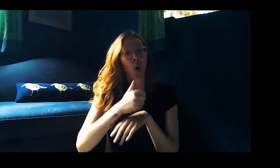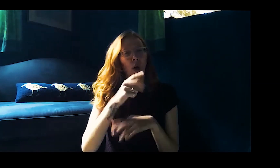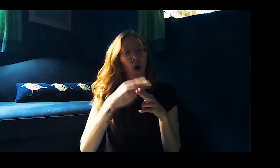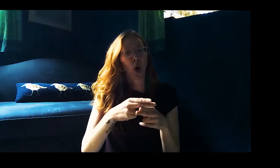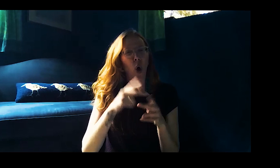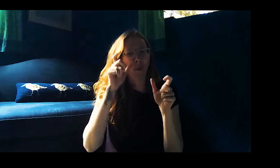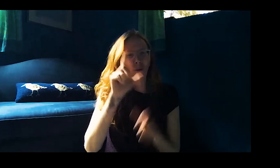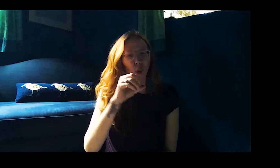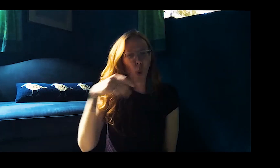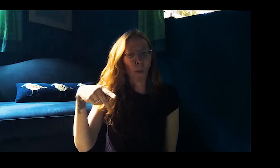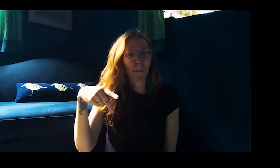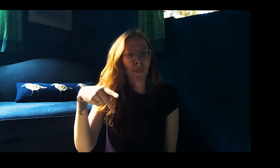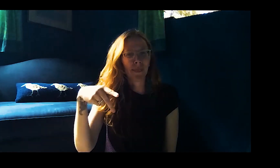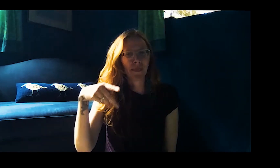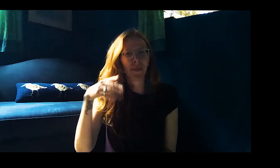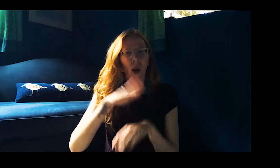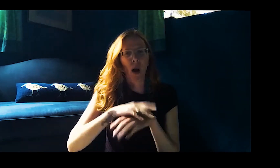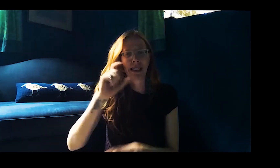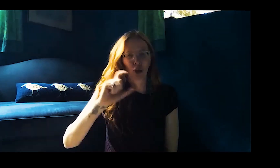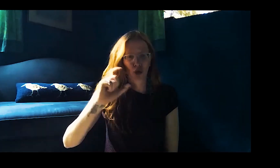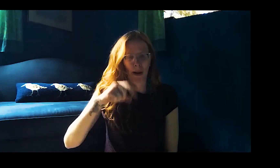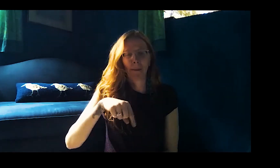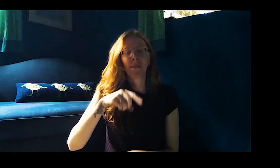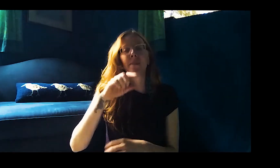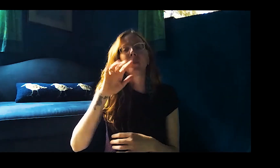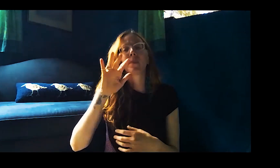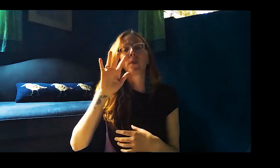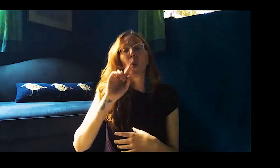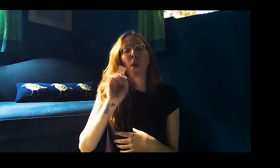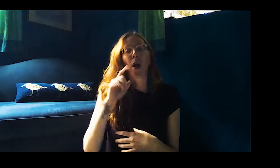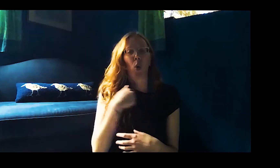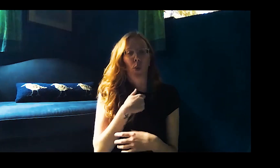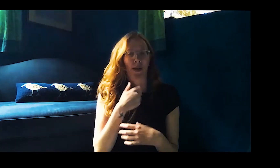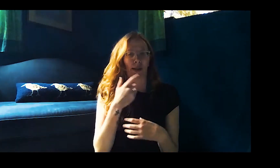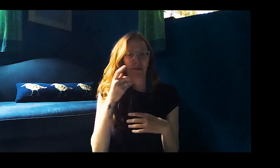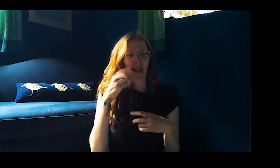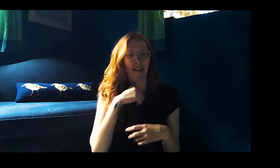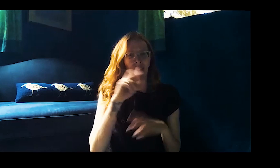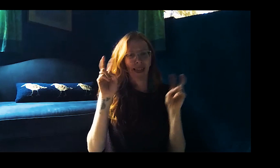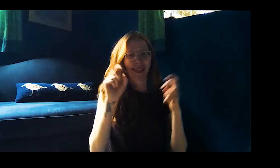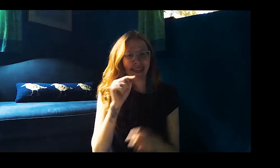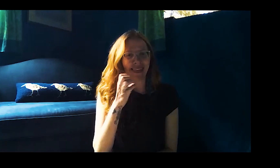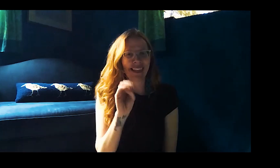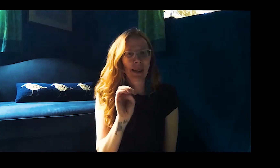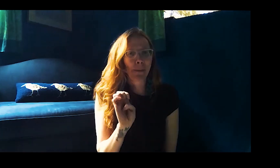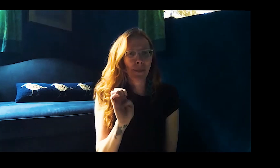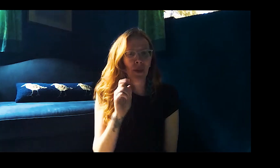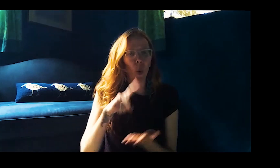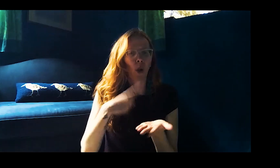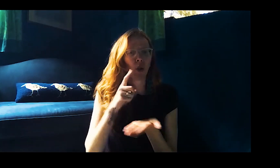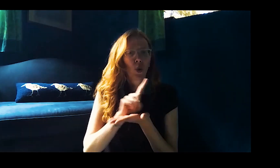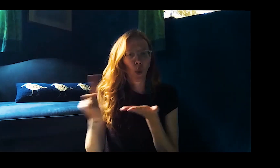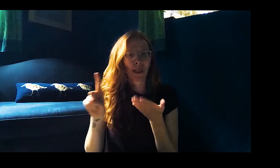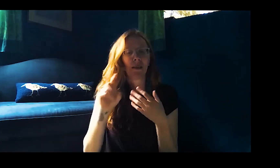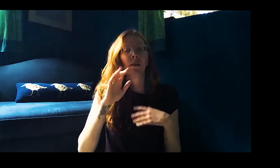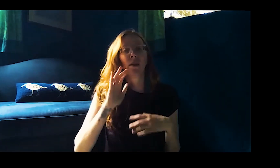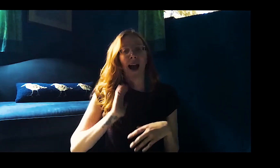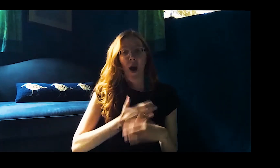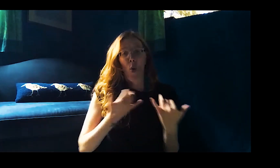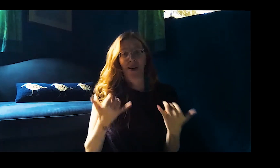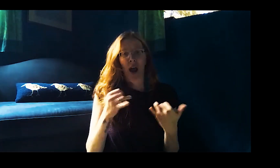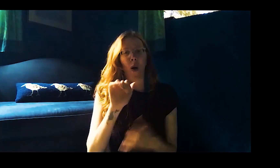I started this theme project where once a week,